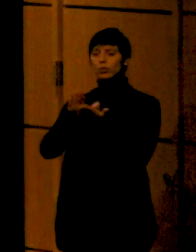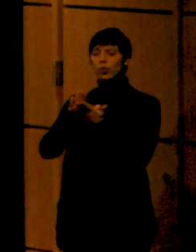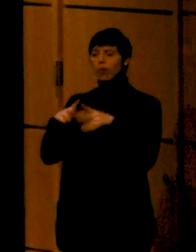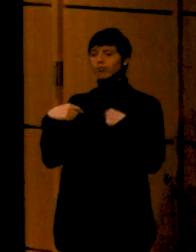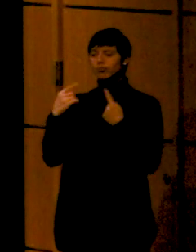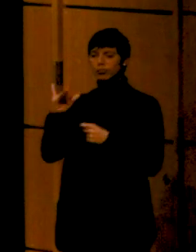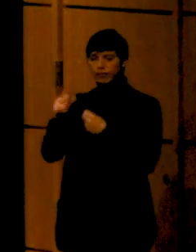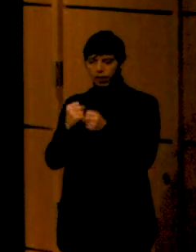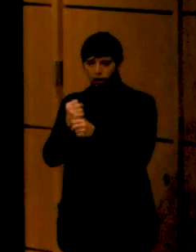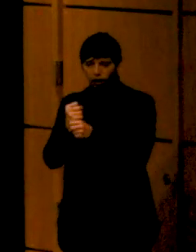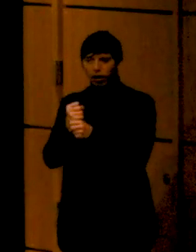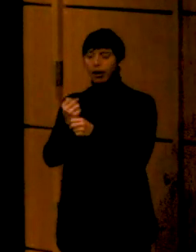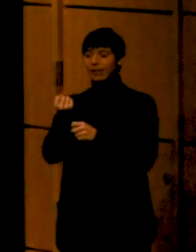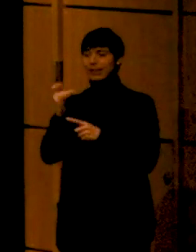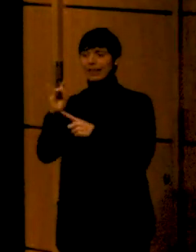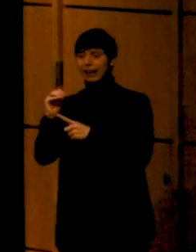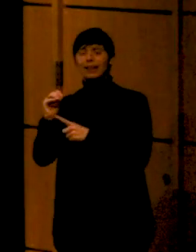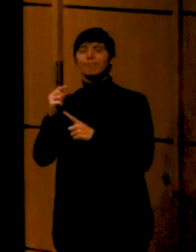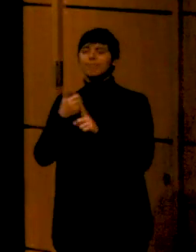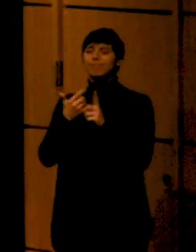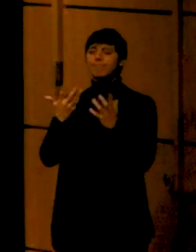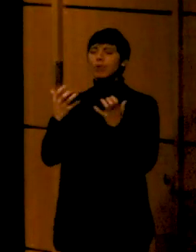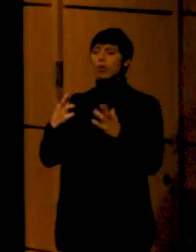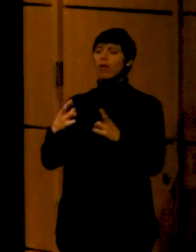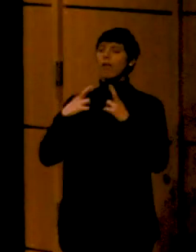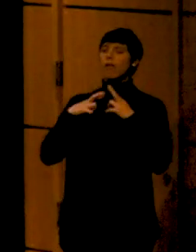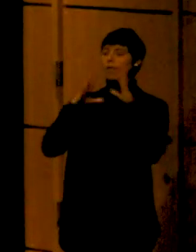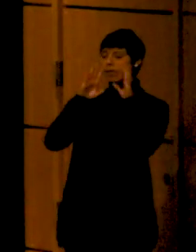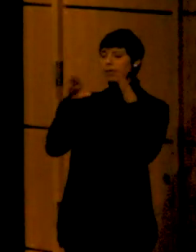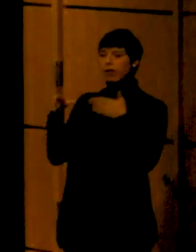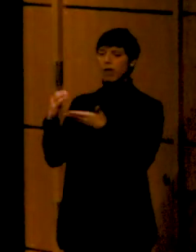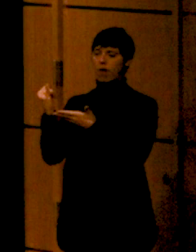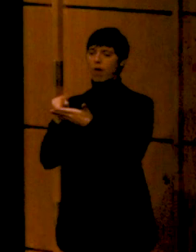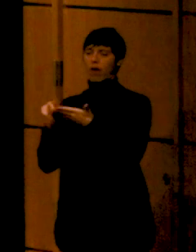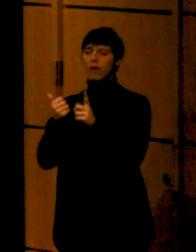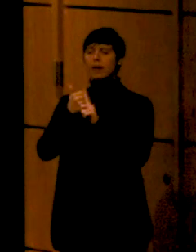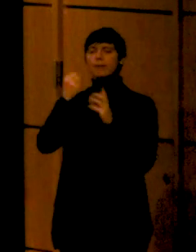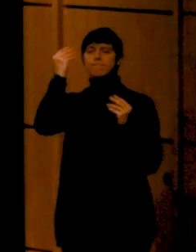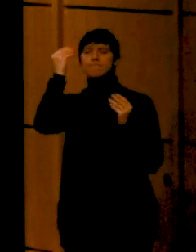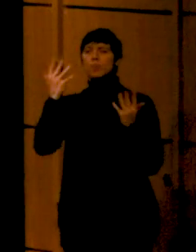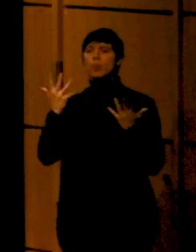And he really wanted to retire to concentrate on his art and he was looking for a sign that